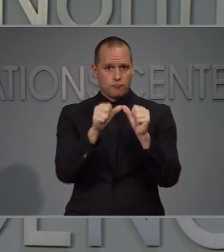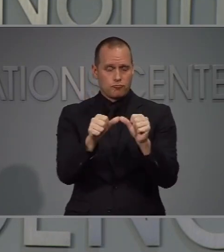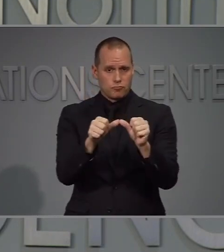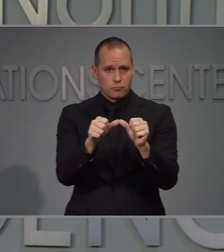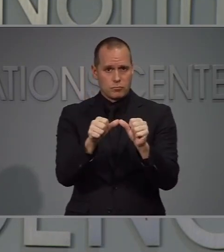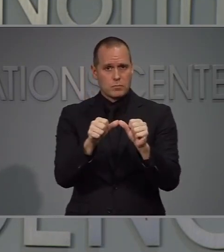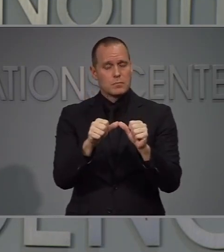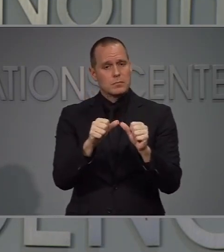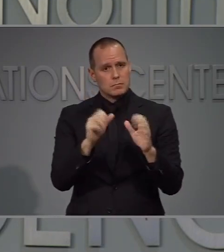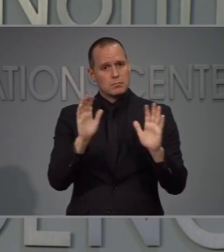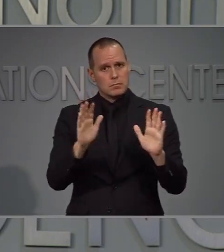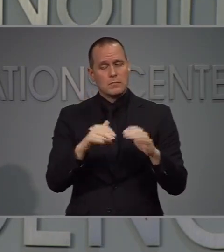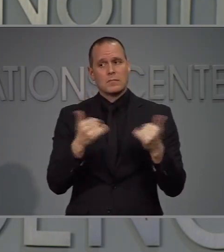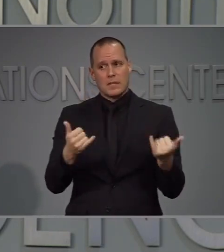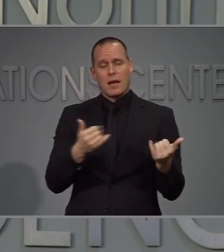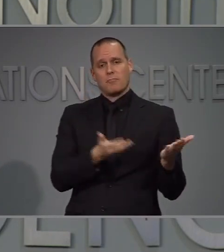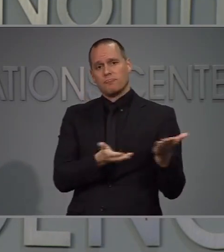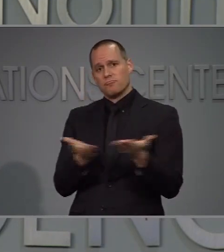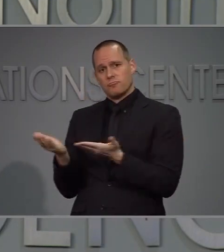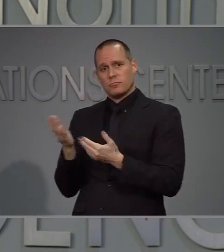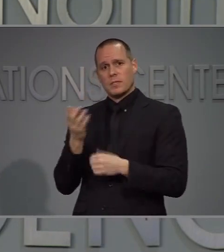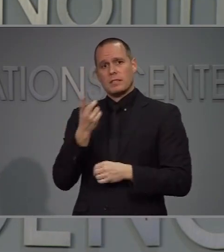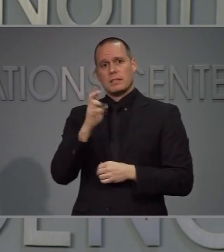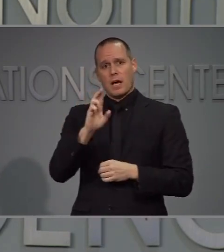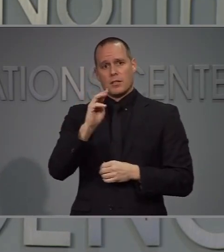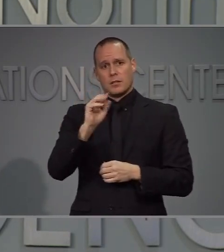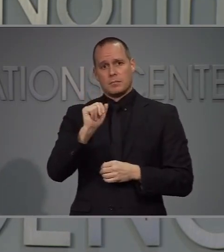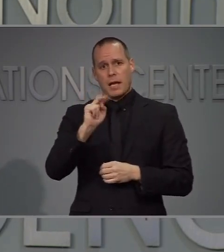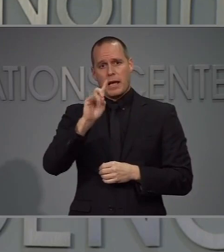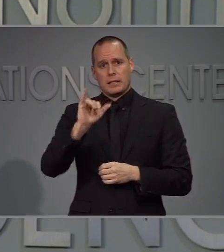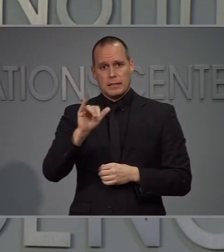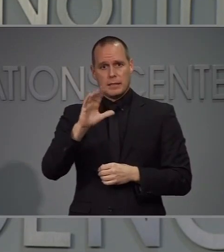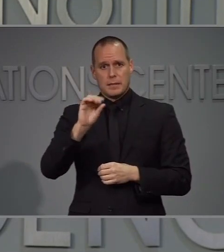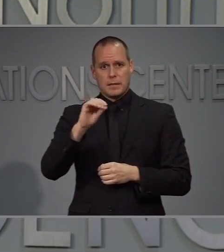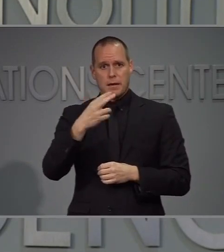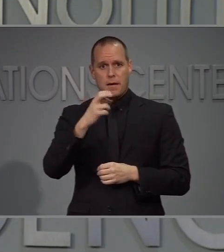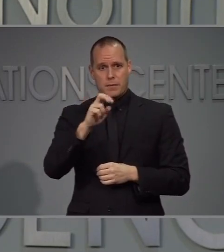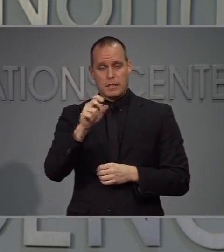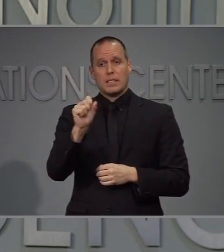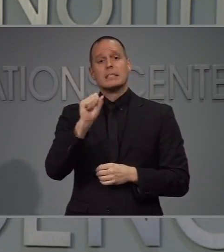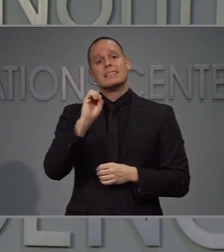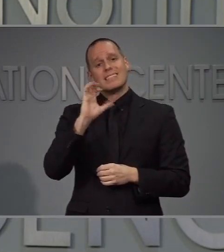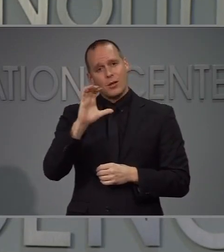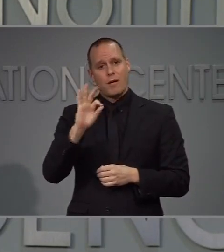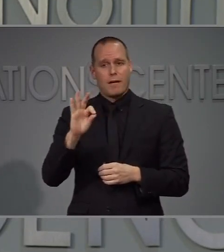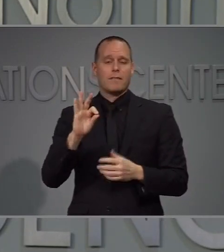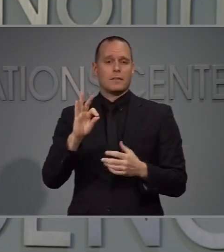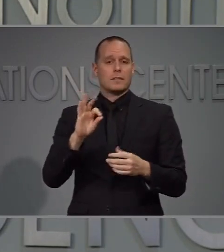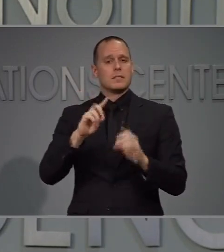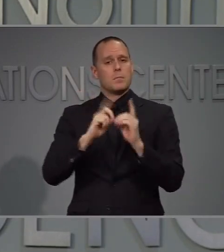THE HEALTH AND SAFETY OF NORTH CAROLINIANS IS OUR NUMBER ONE PRIORITY.